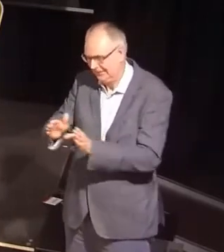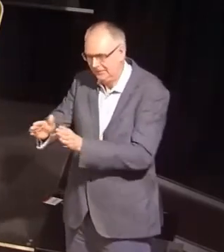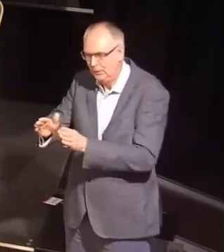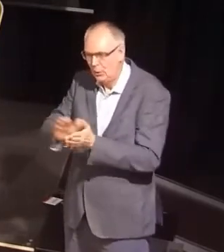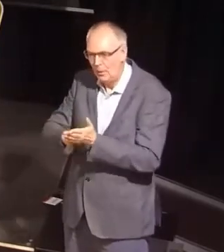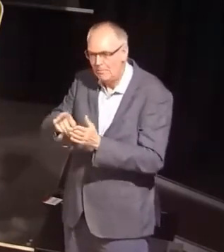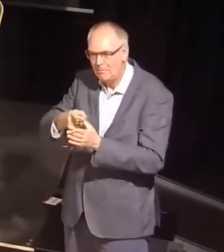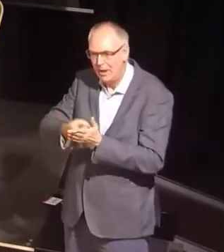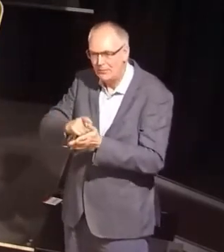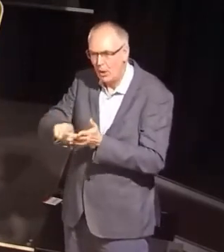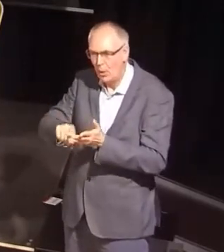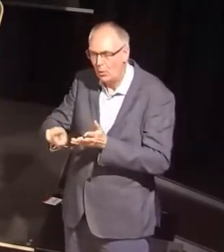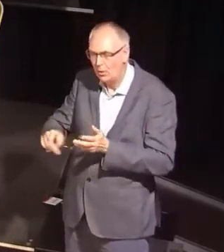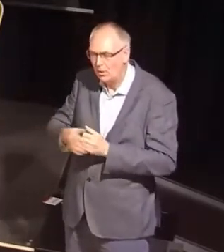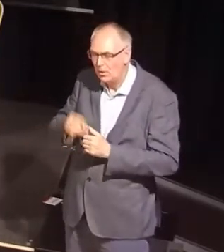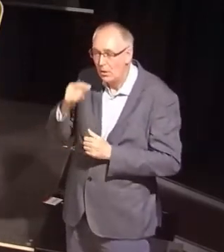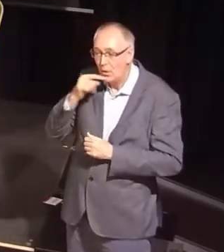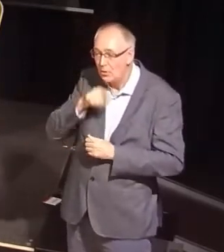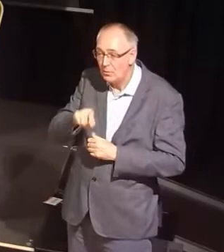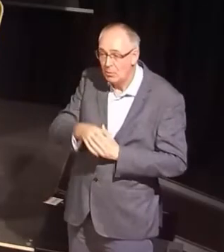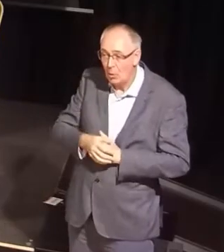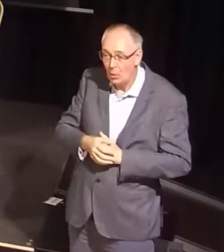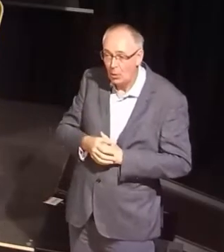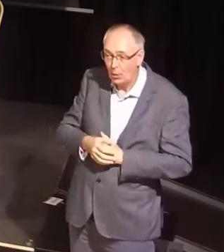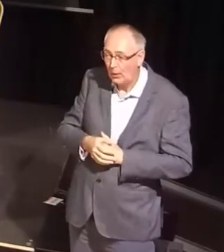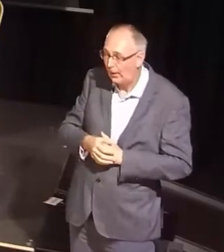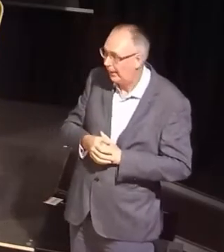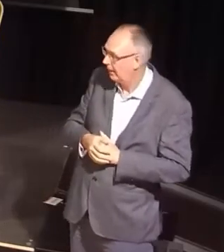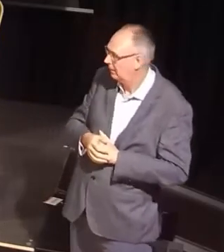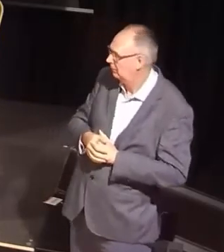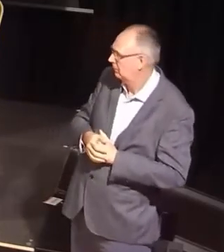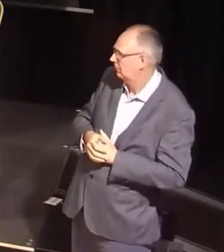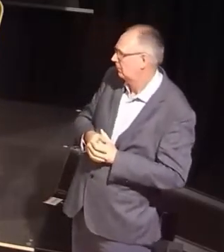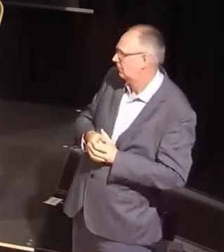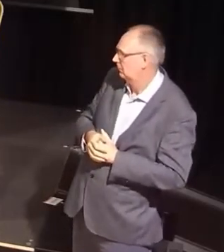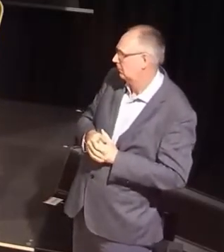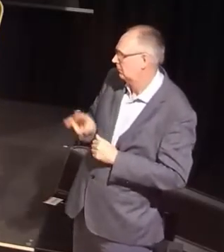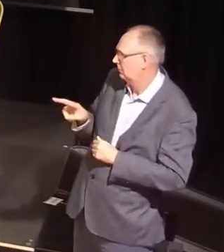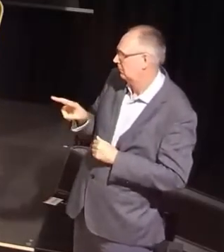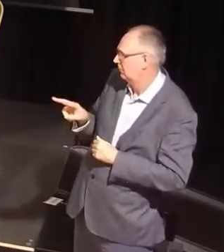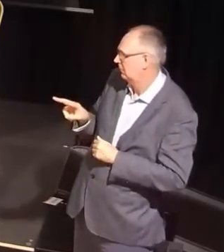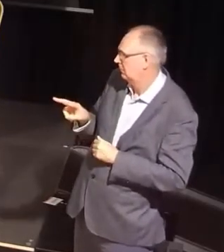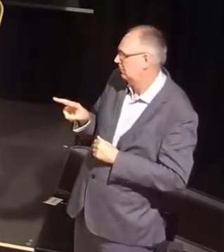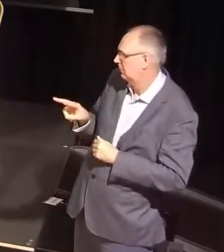And the kid just slowly turned around and gave him a death stare... LAUGHS Before hitting "Back"